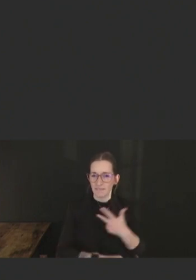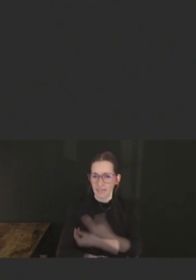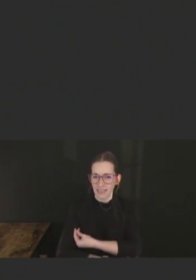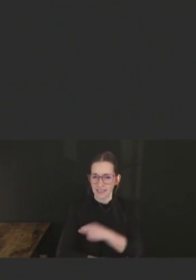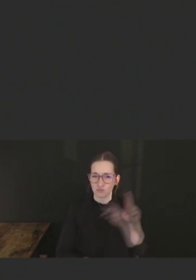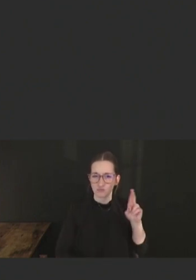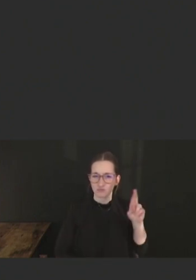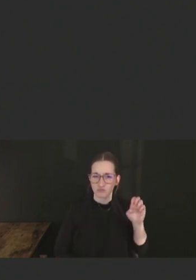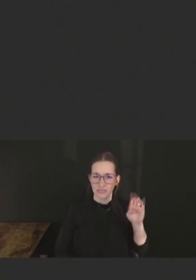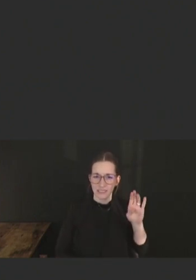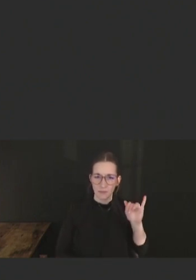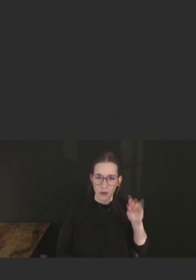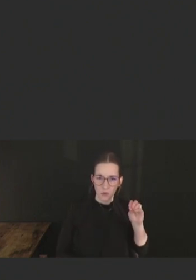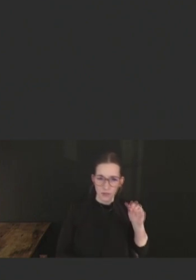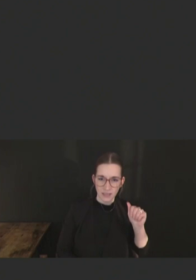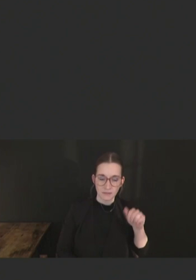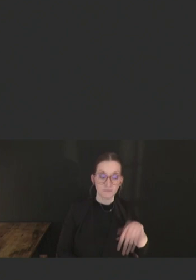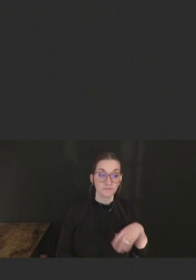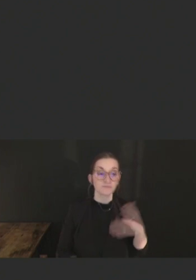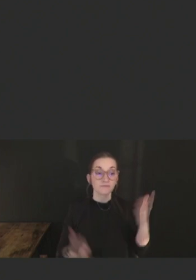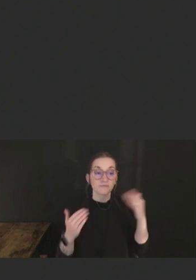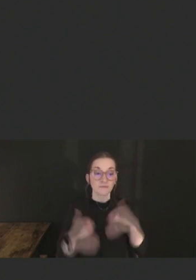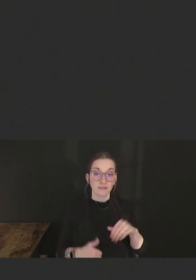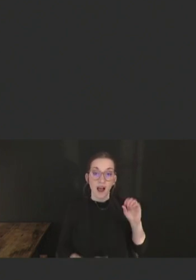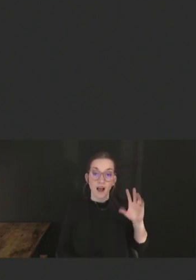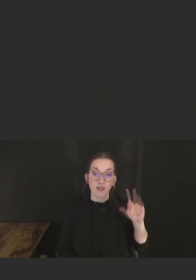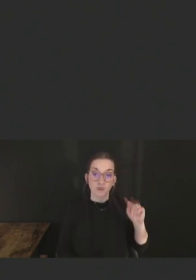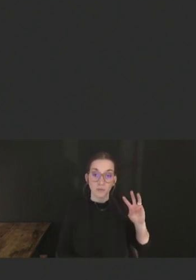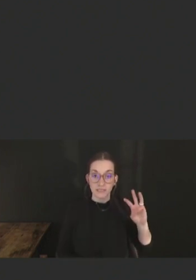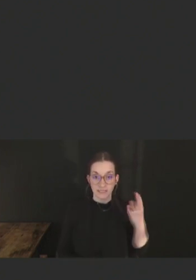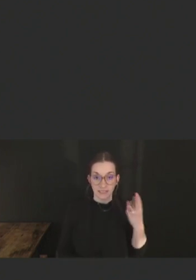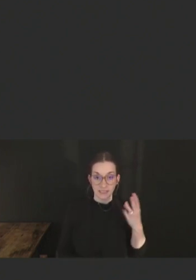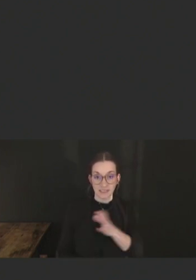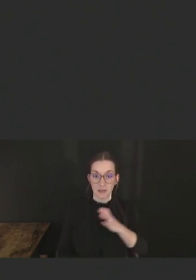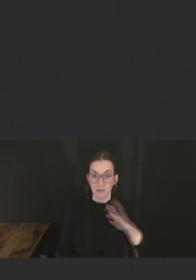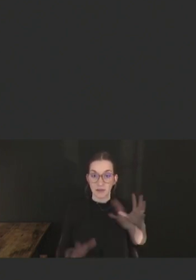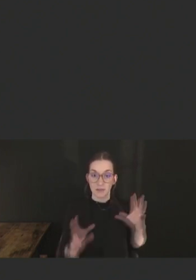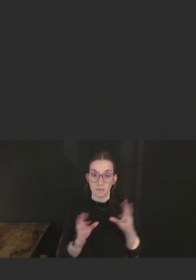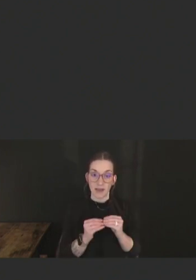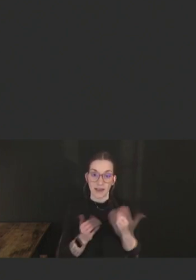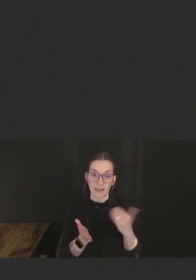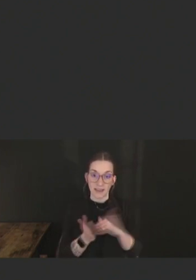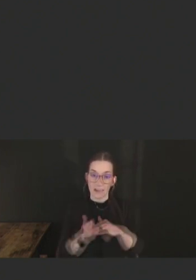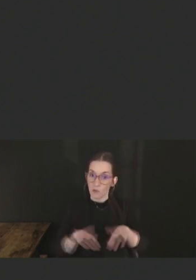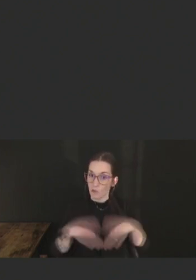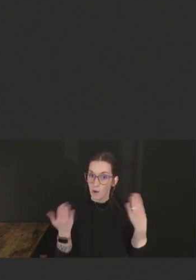On the 6th of October, the committee met again in open session to discuss the strain selection